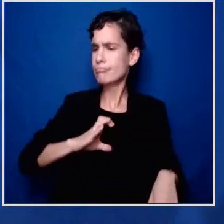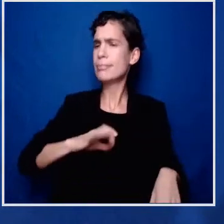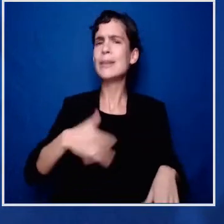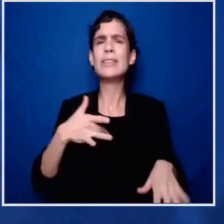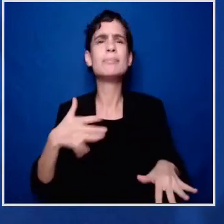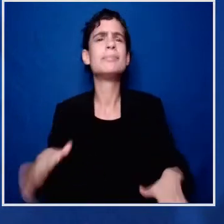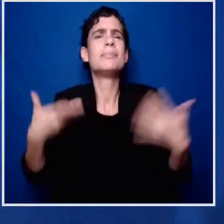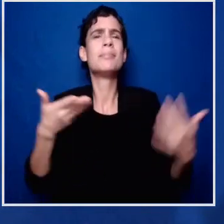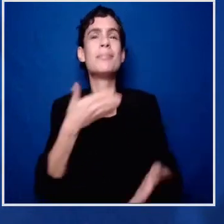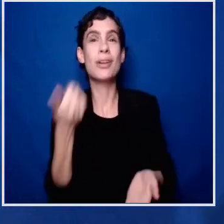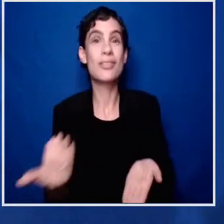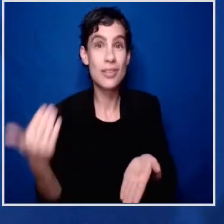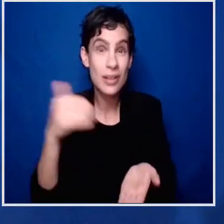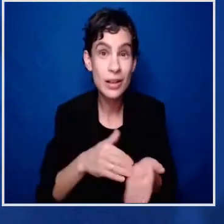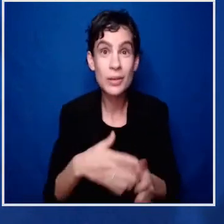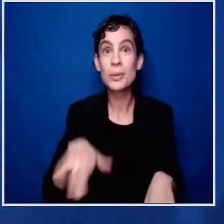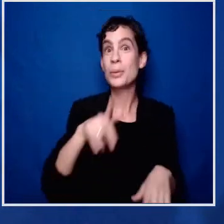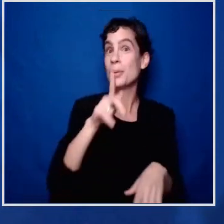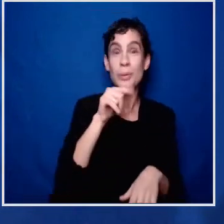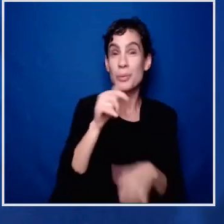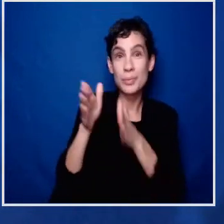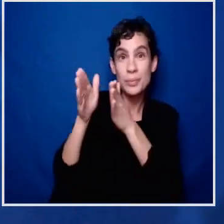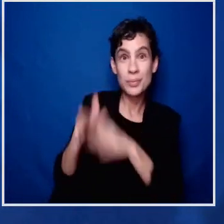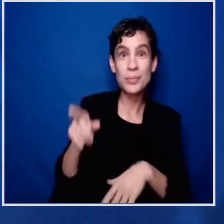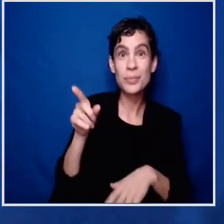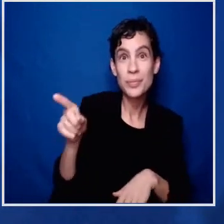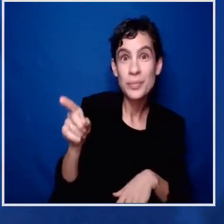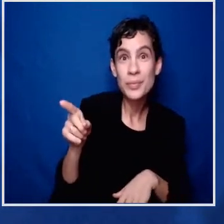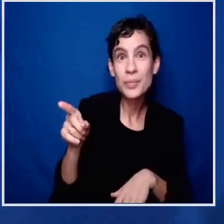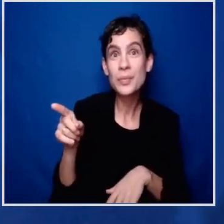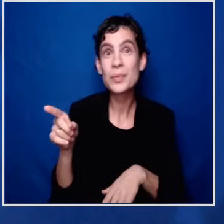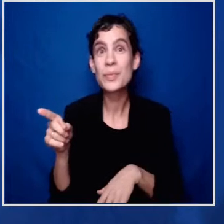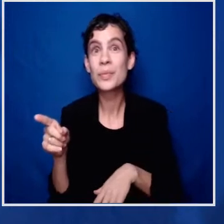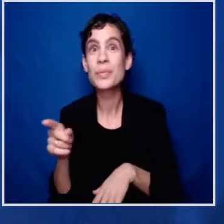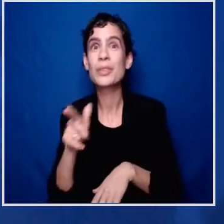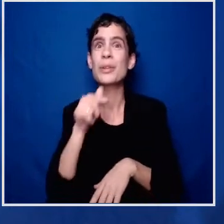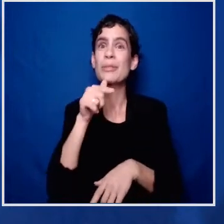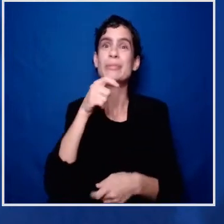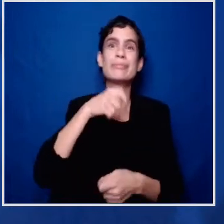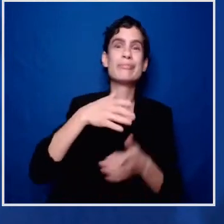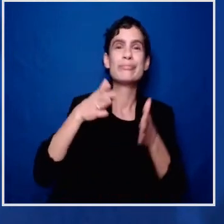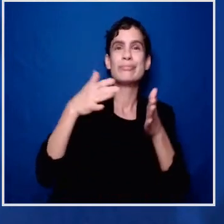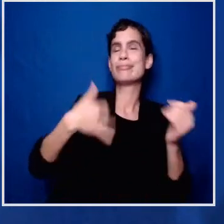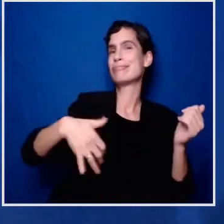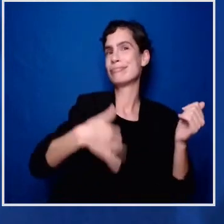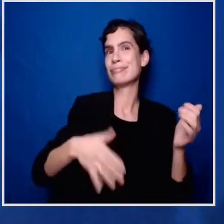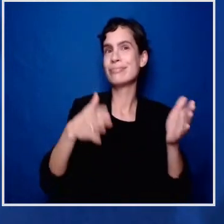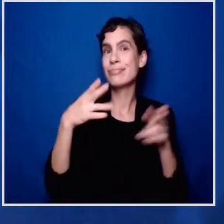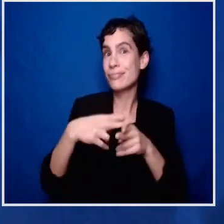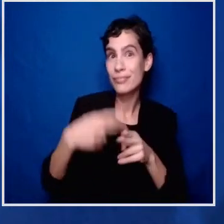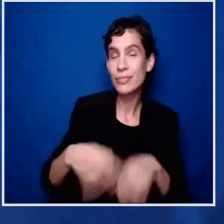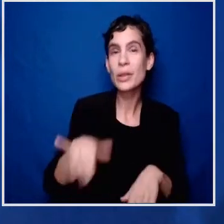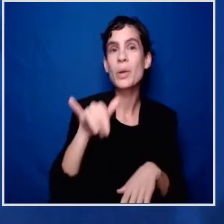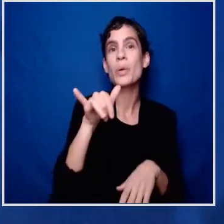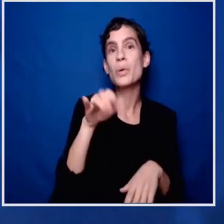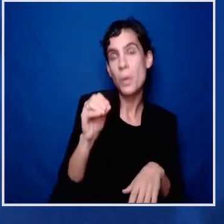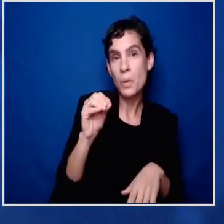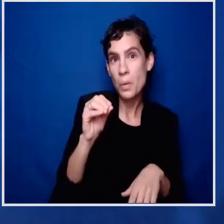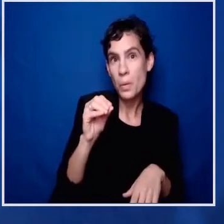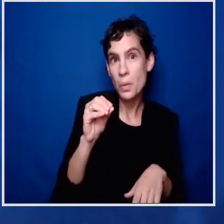DAILY.